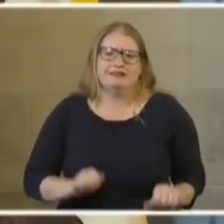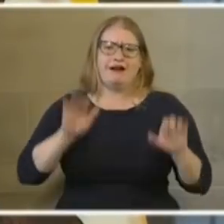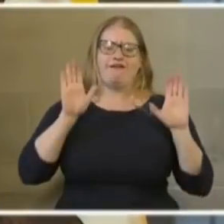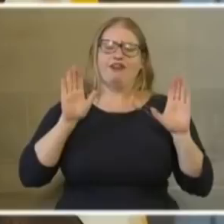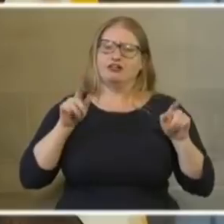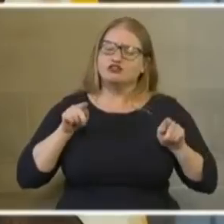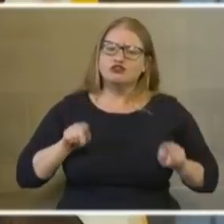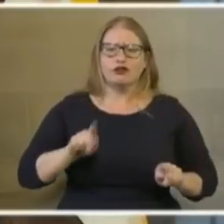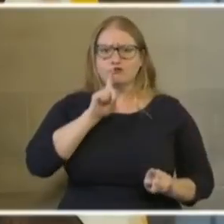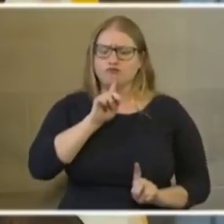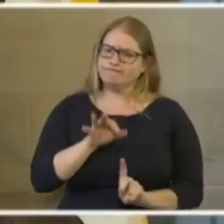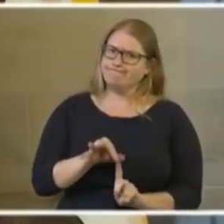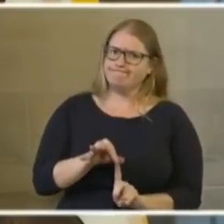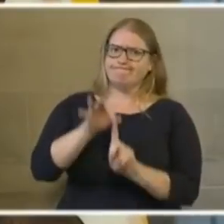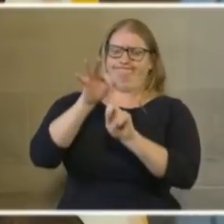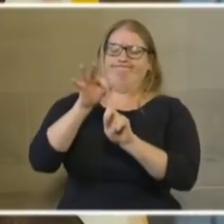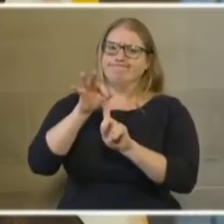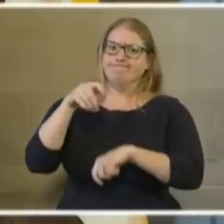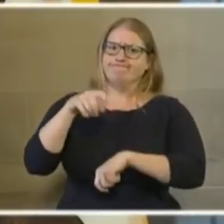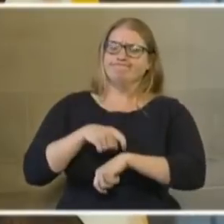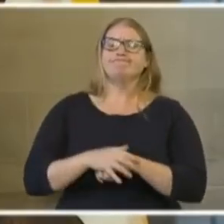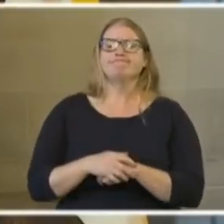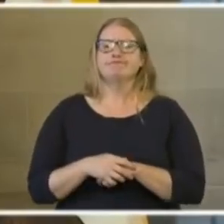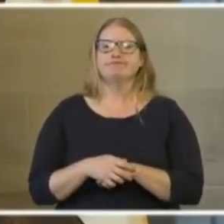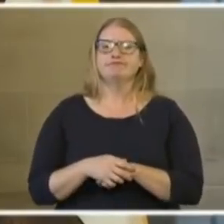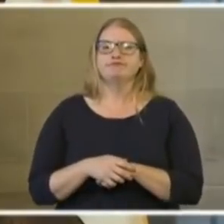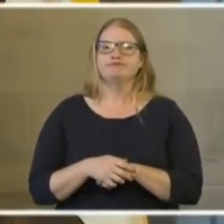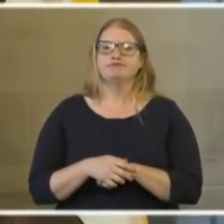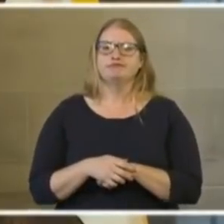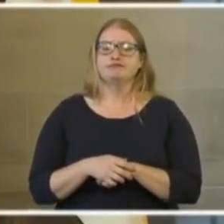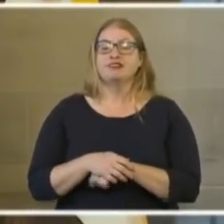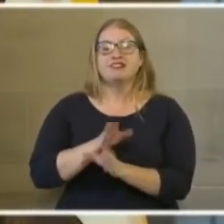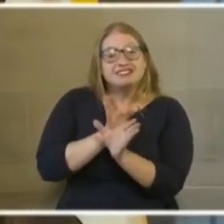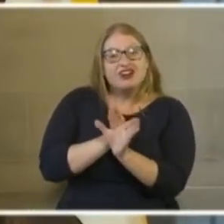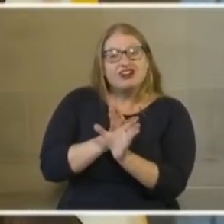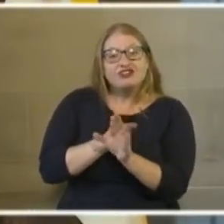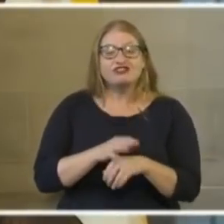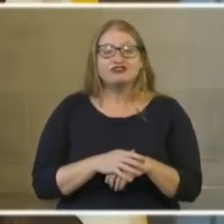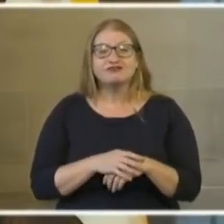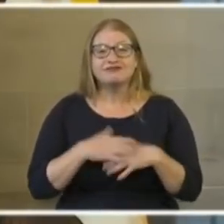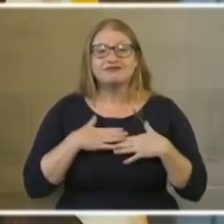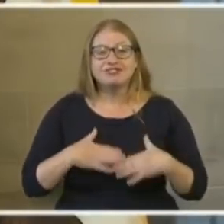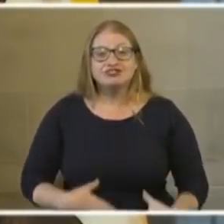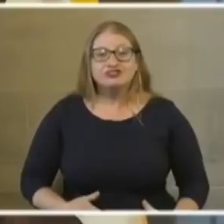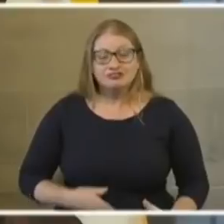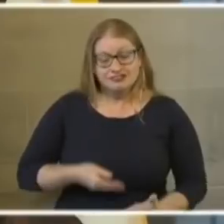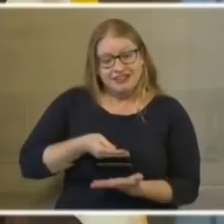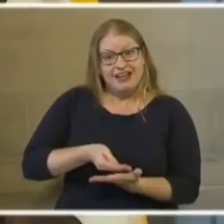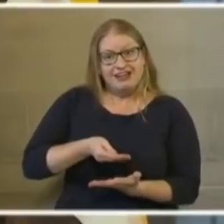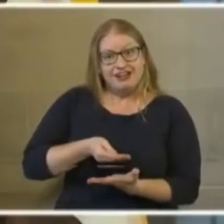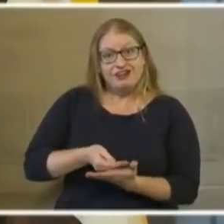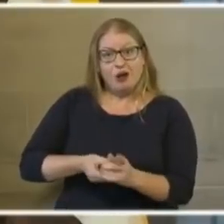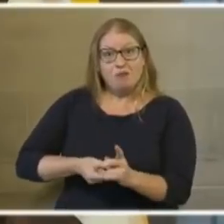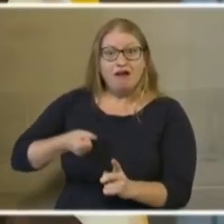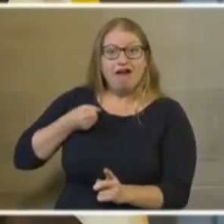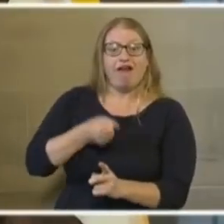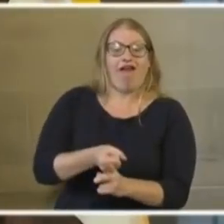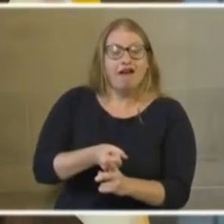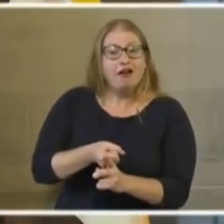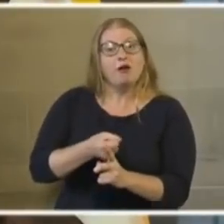I WANT TO THINK ALL SAN FRANCISCANS FOR THE SACRIFICES DURING THIS UNPRECEDENTED TIME.